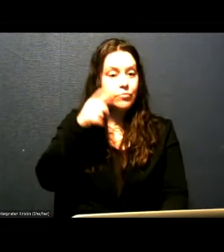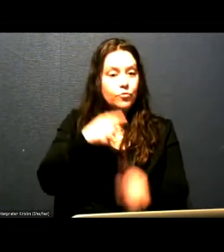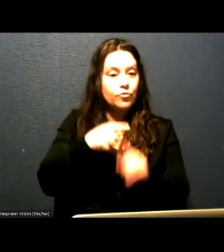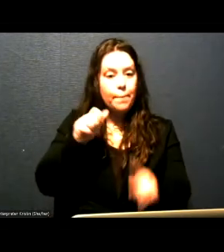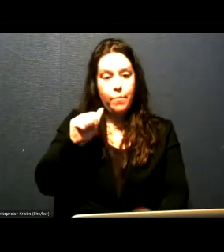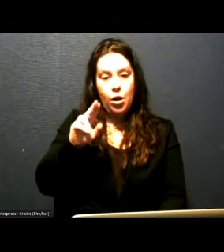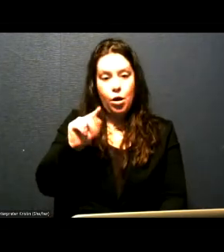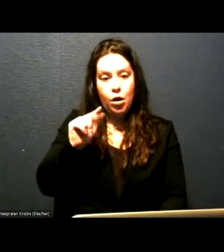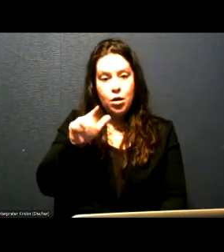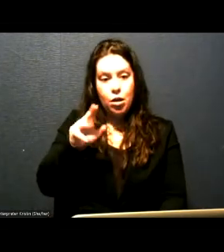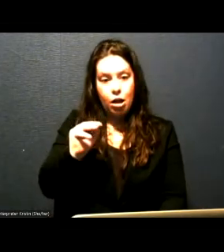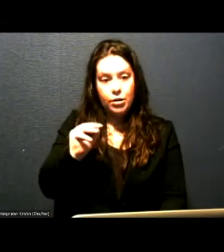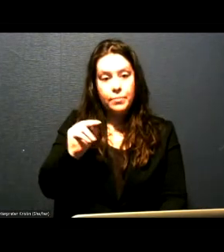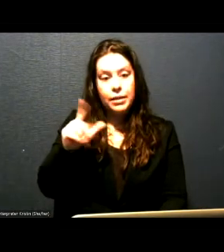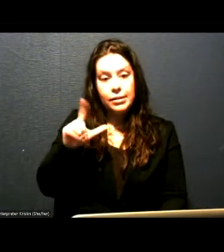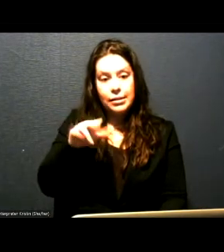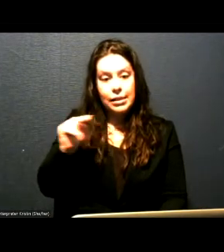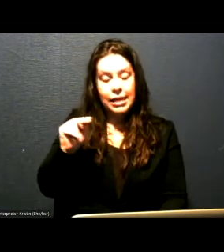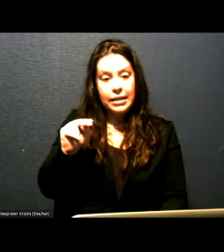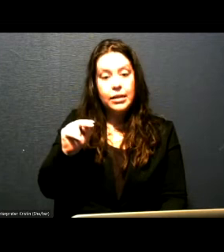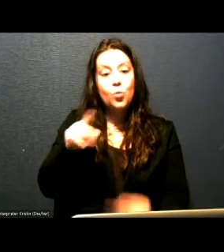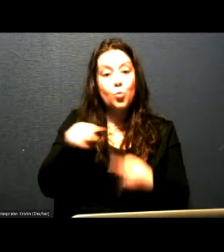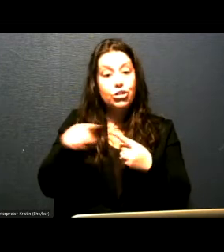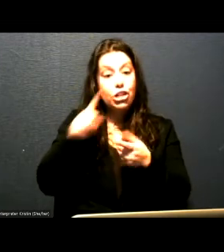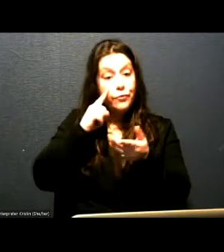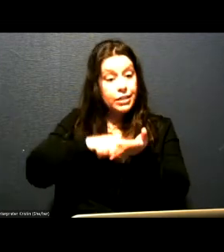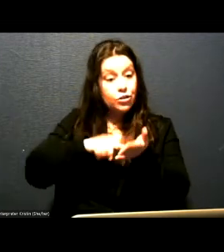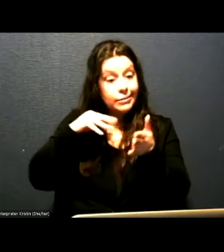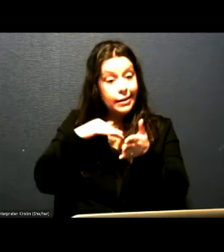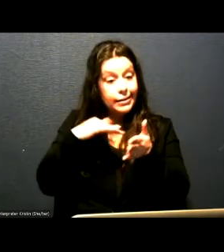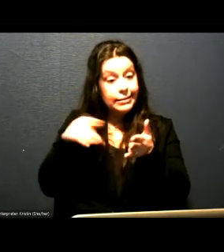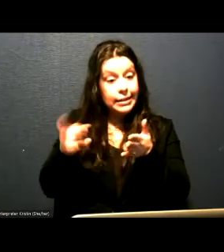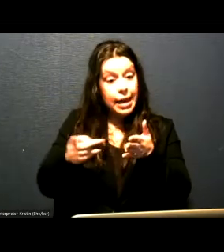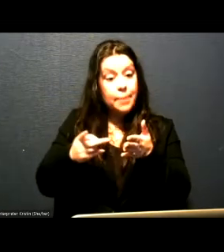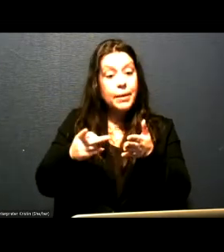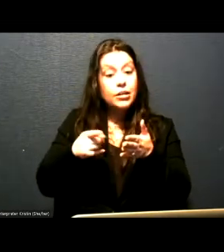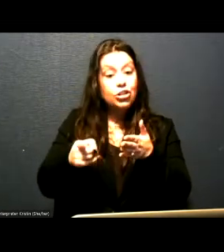she attaches these satellite tags to them and you're describing this diving. That's got to be